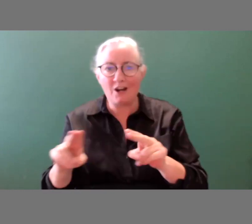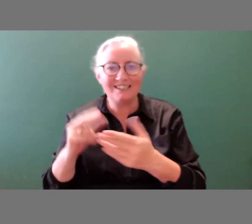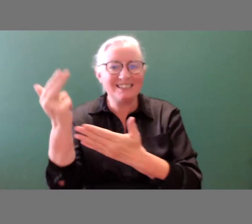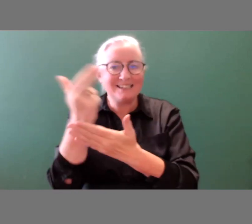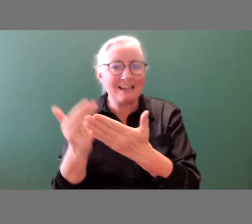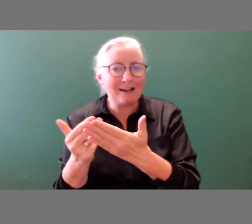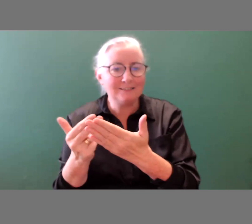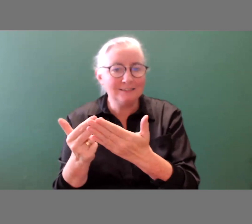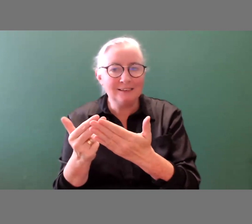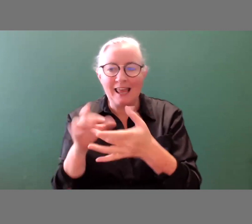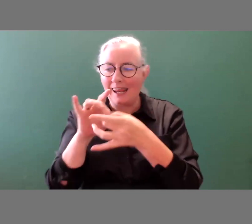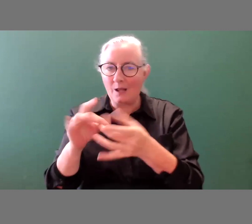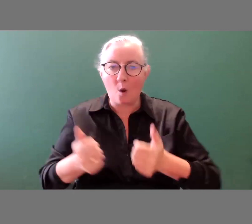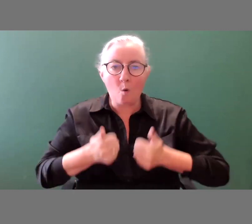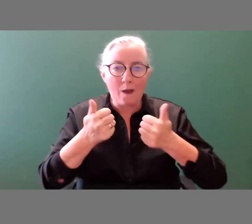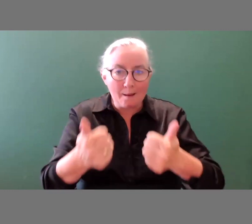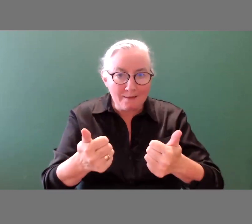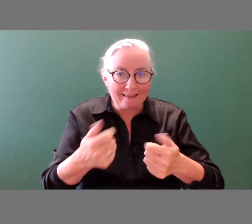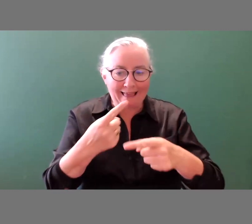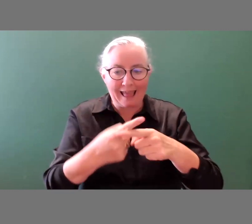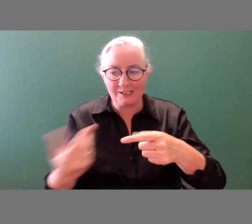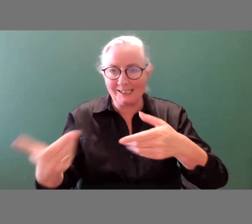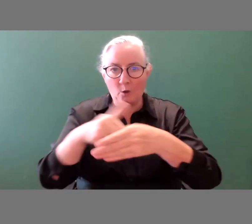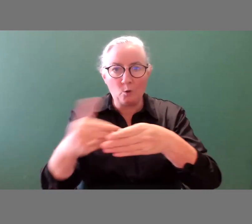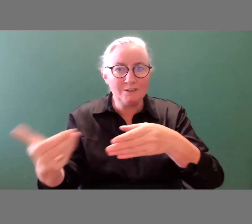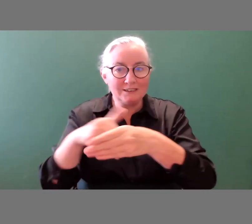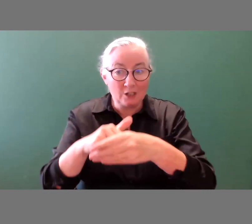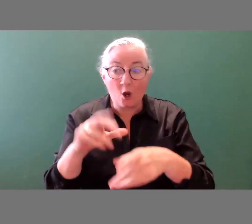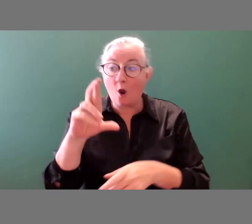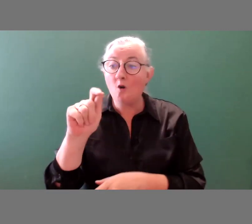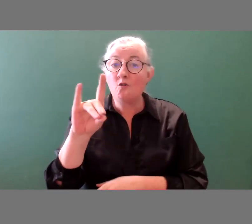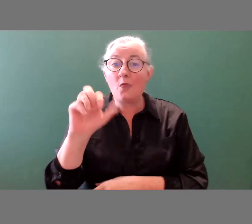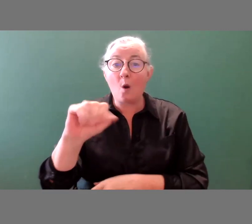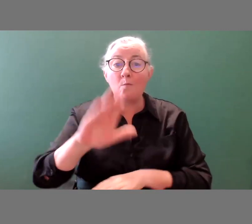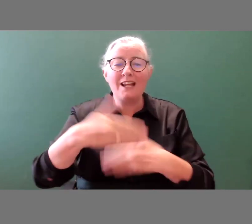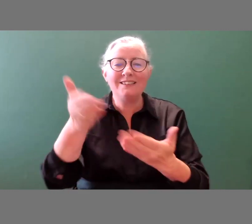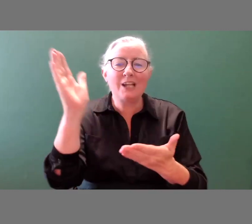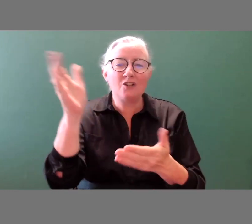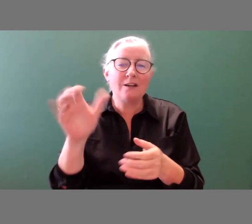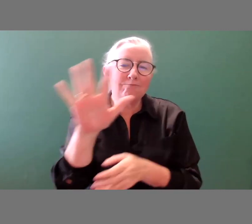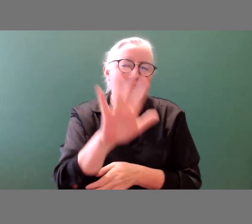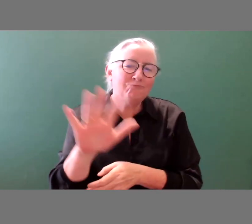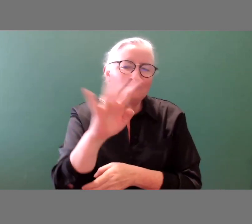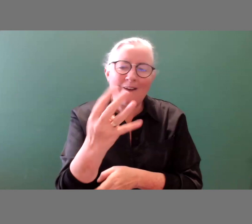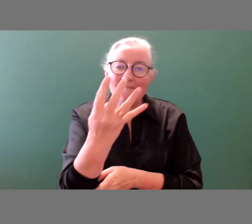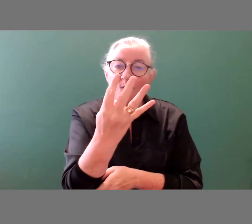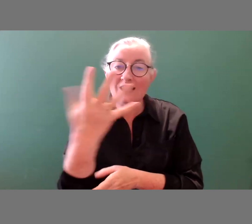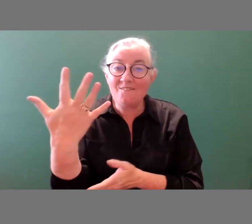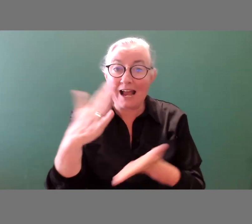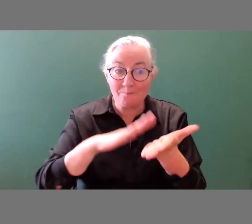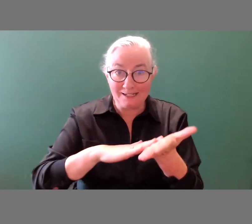wellbeing and inclusion. Ruth's presentation will last approximately 45 minutes followed